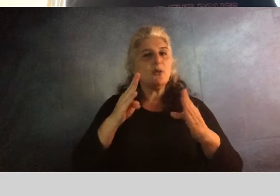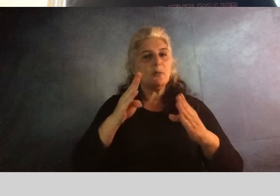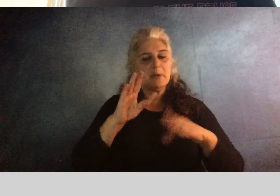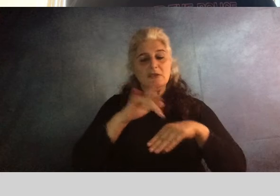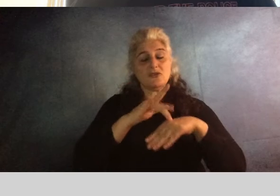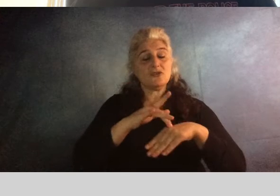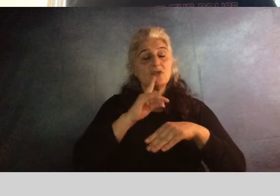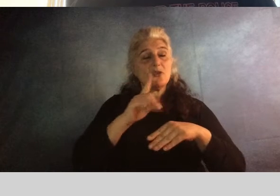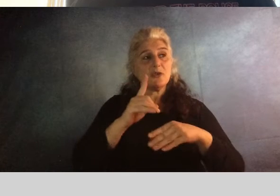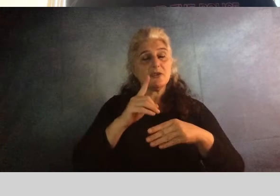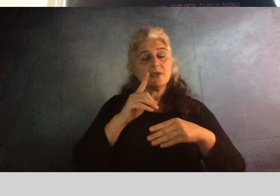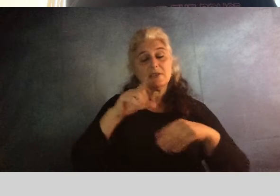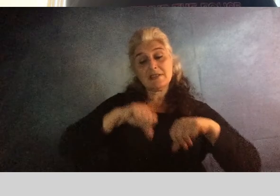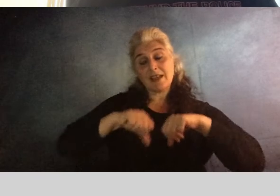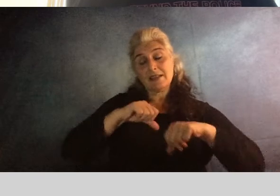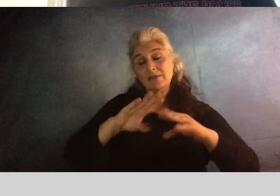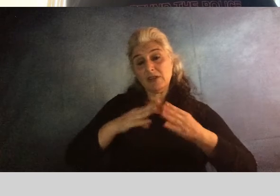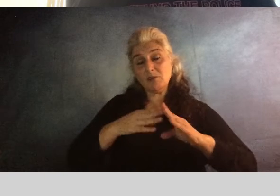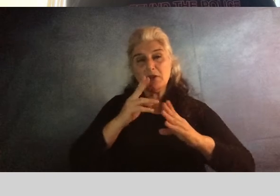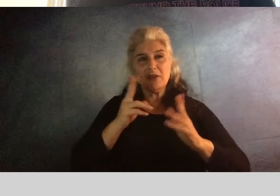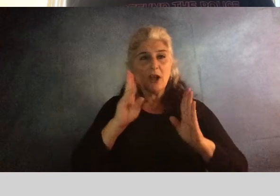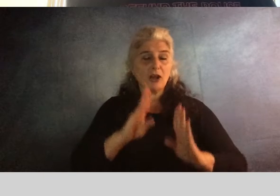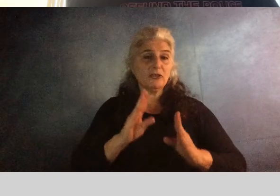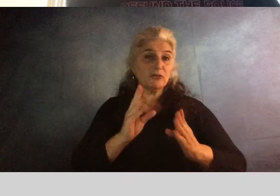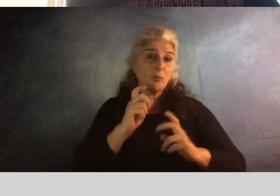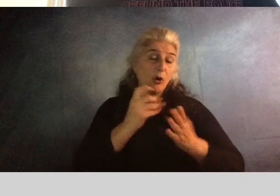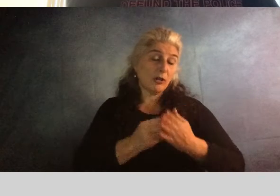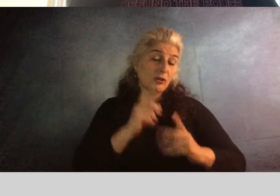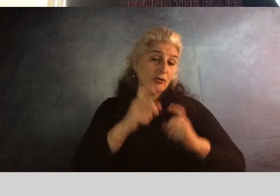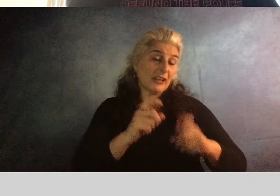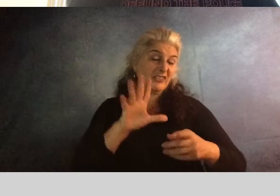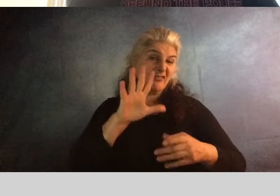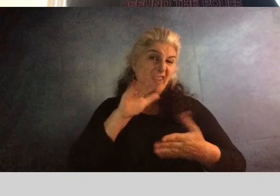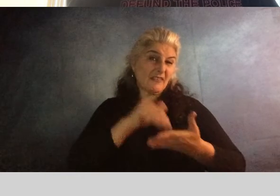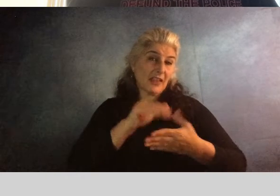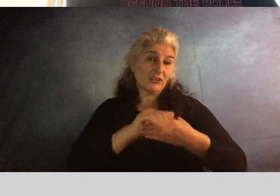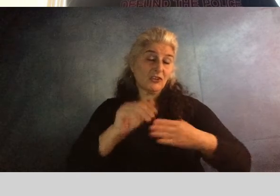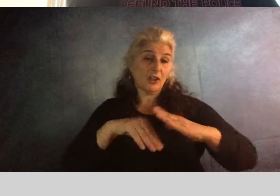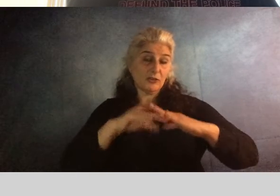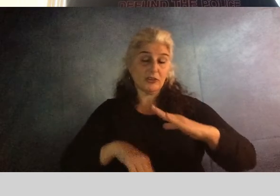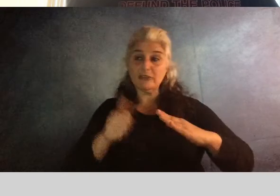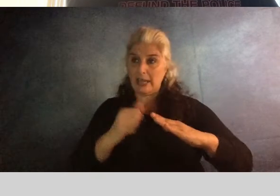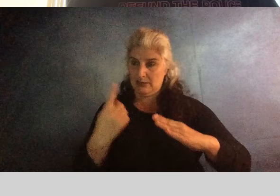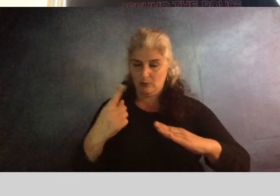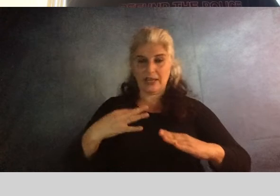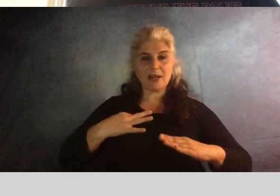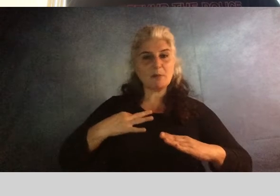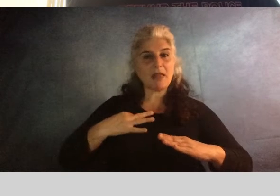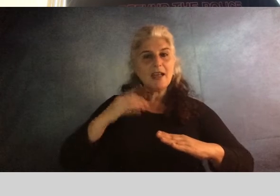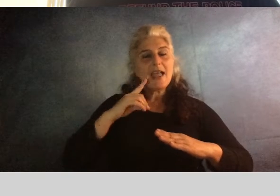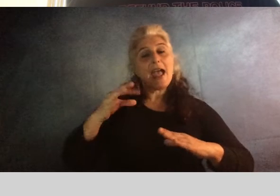with small development grants of $5,000 or less. Anyone is eligible to apply and applications are reviewed